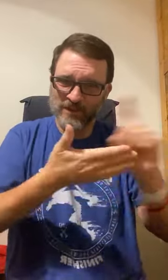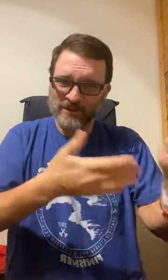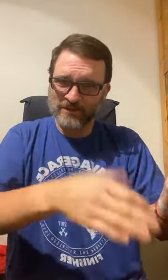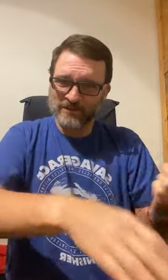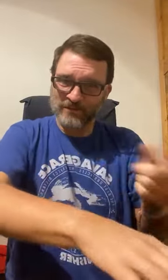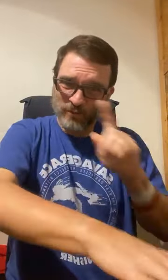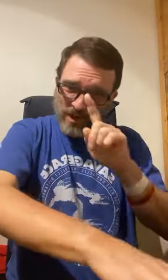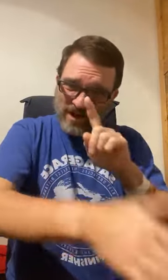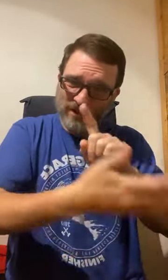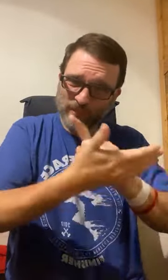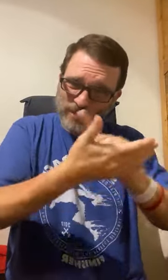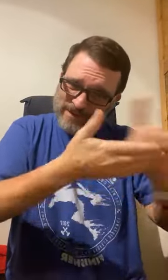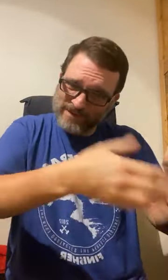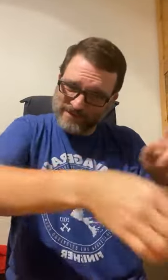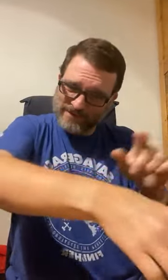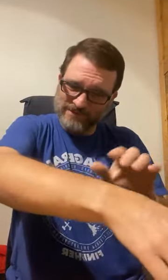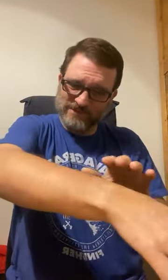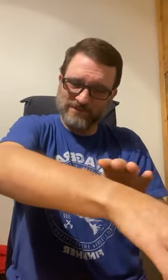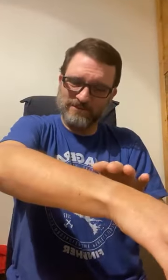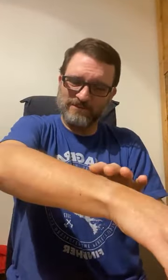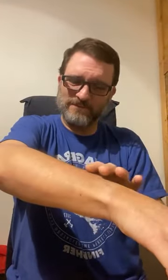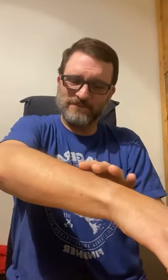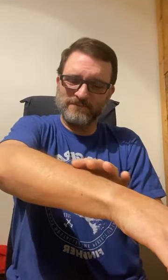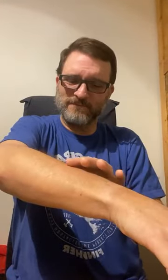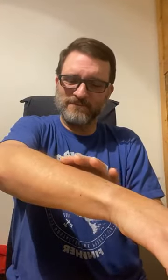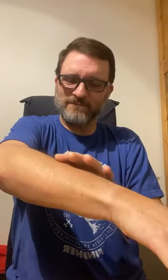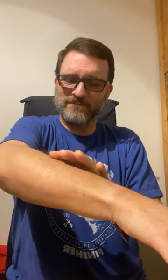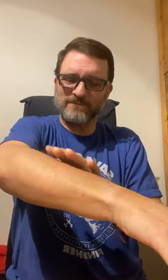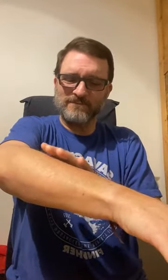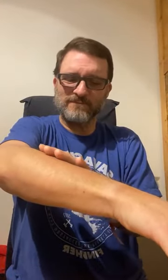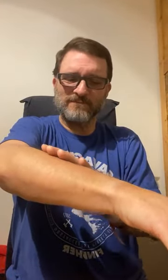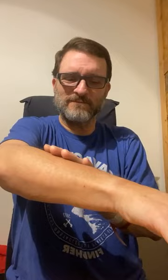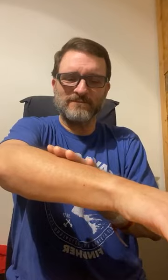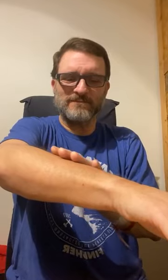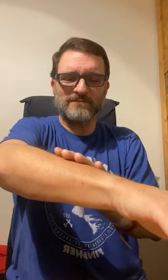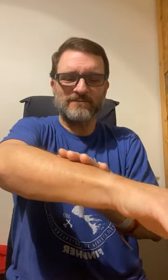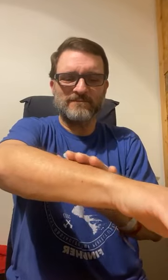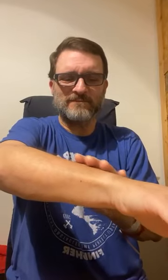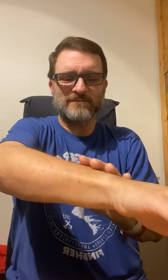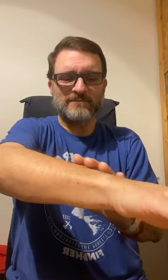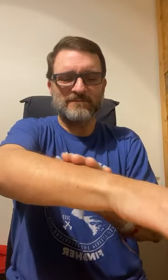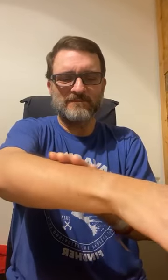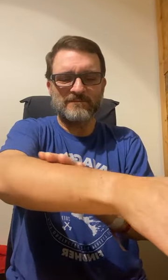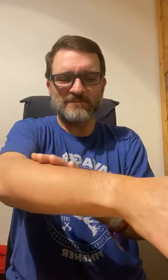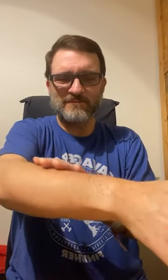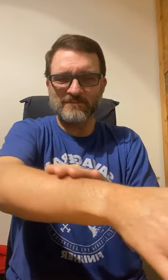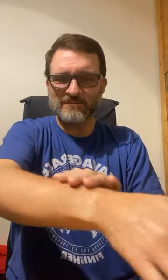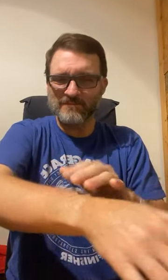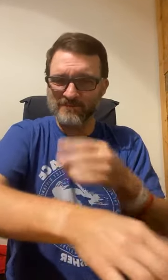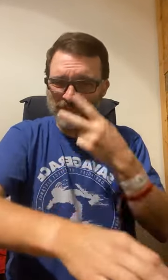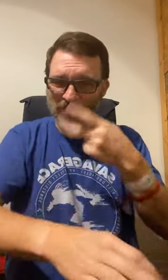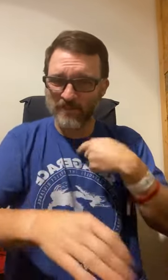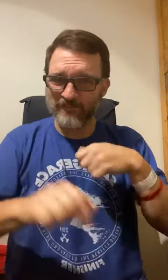Since then for about 1 week.